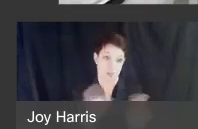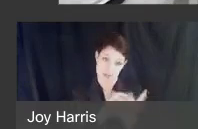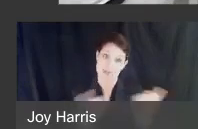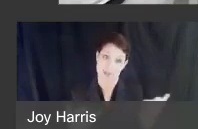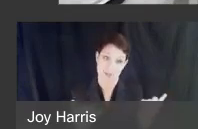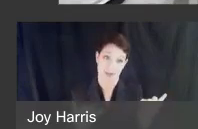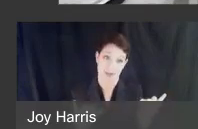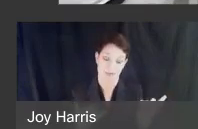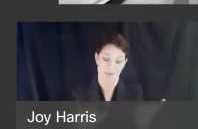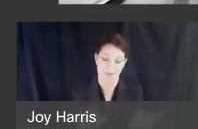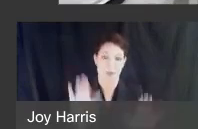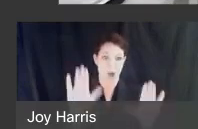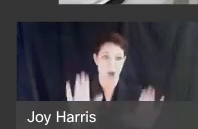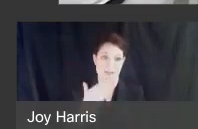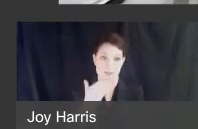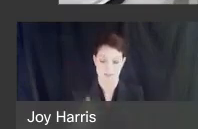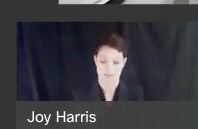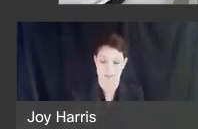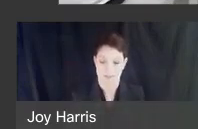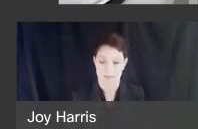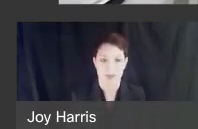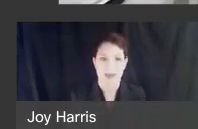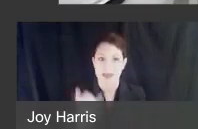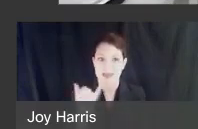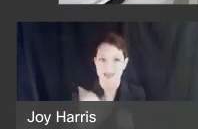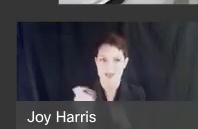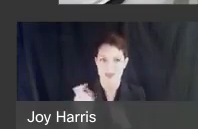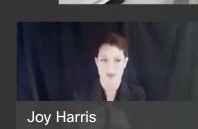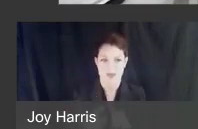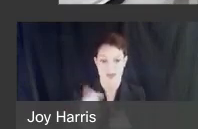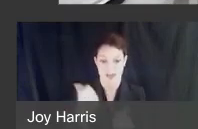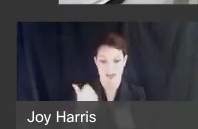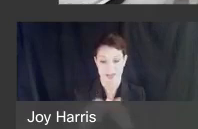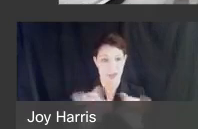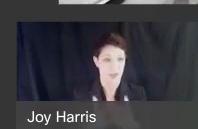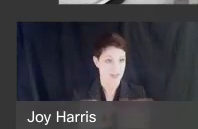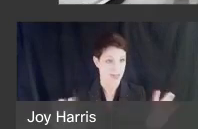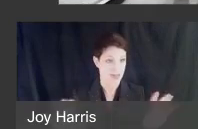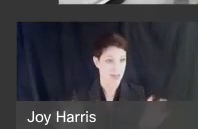[Reporter] Awesome and my last question. In the letter that was sent from the Acting Health Secretary,